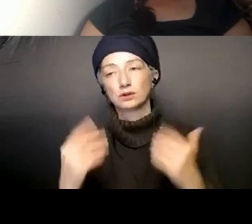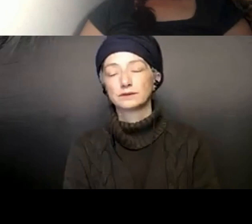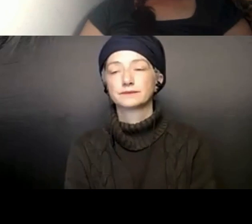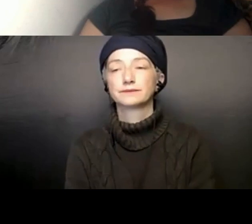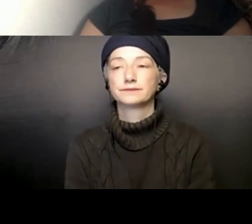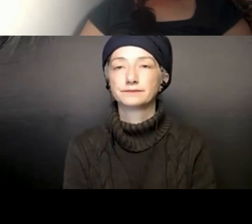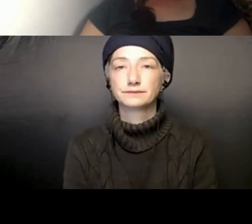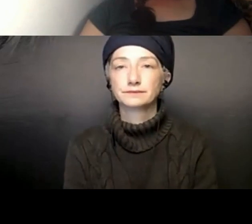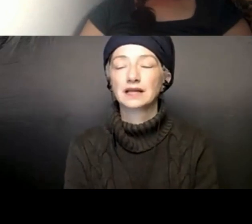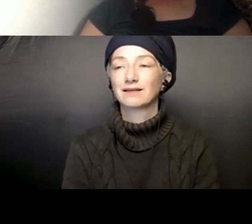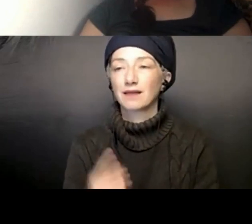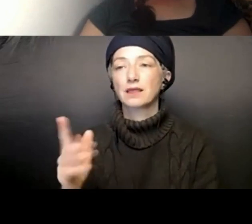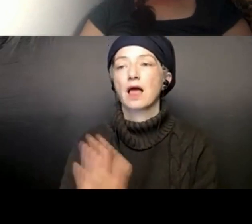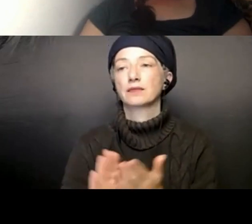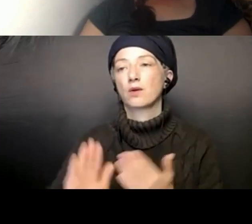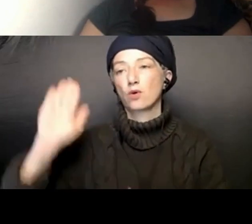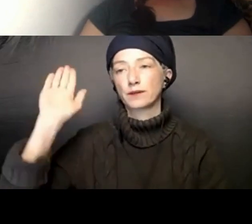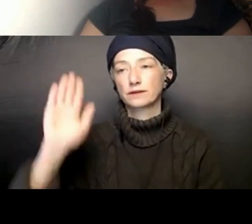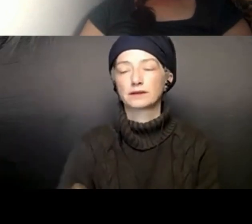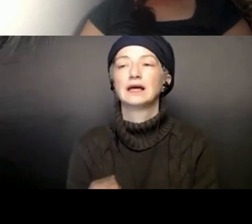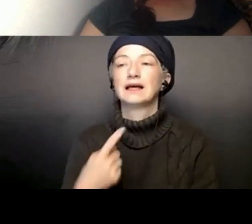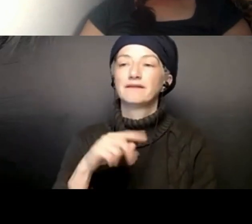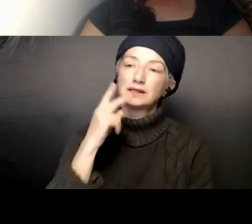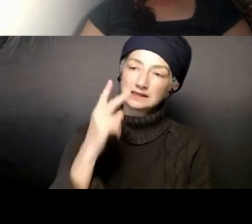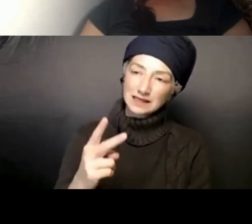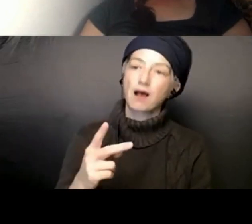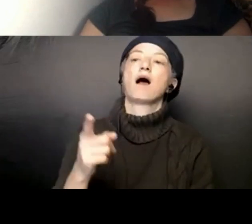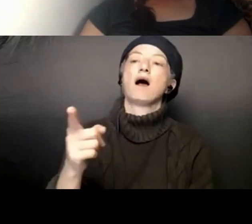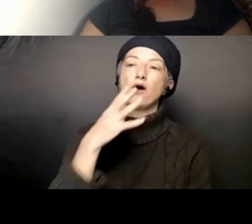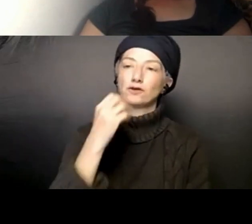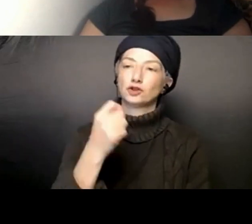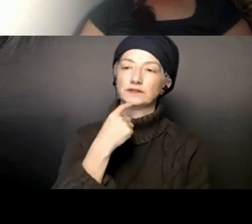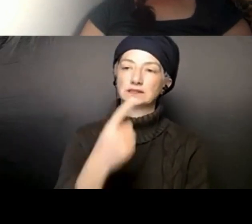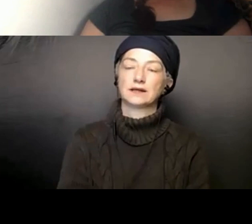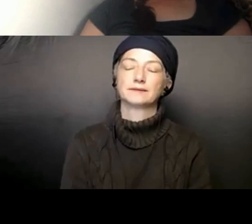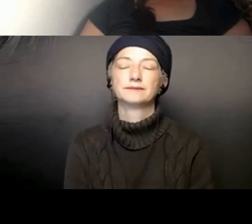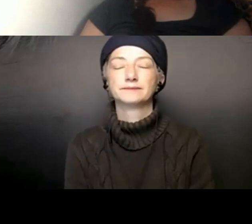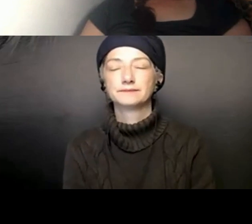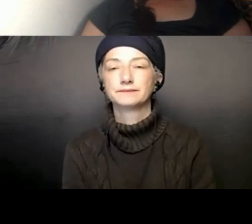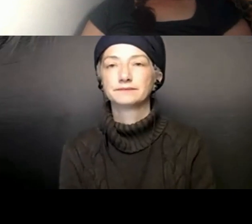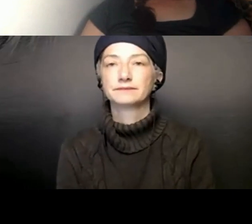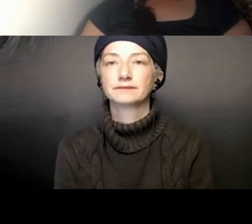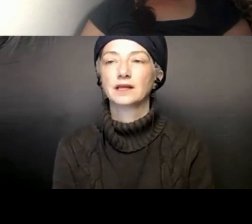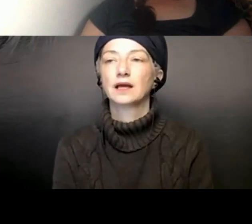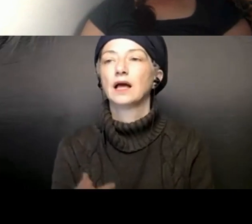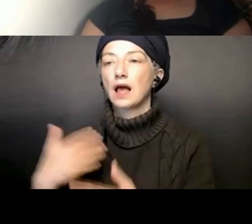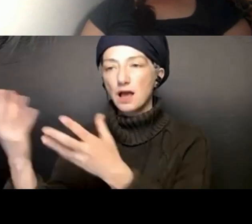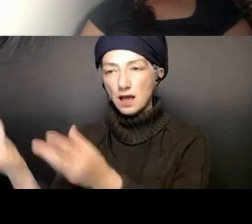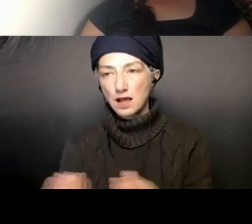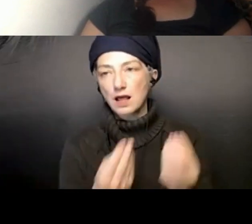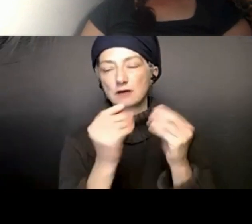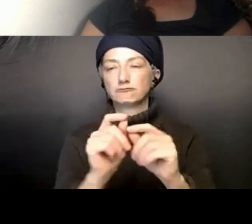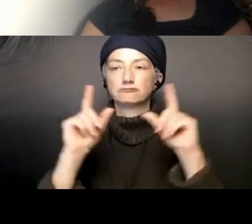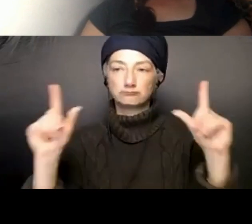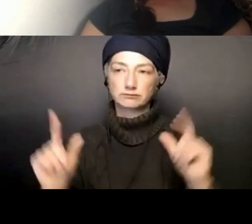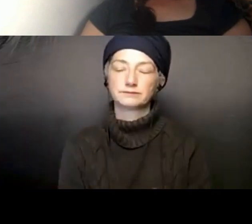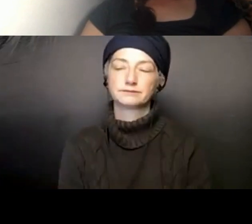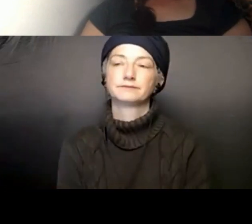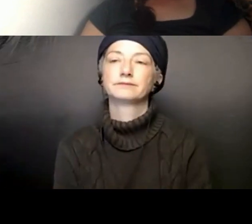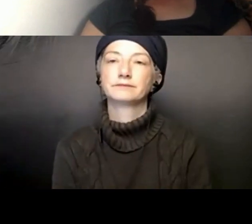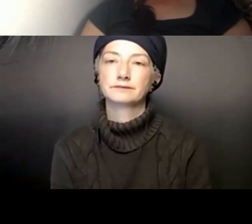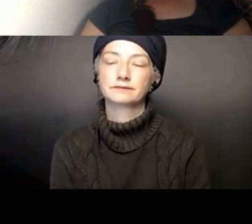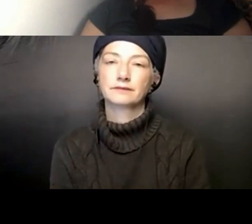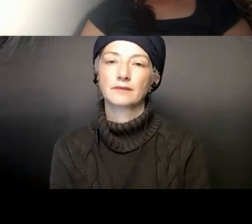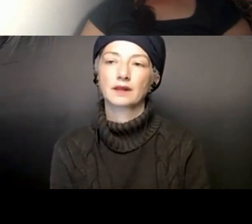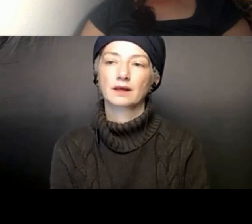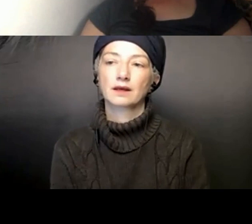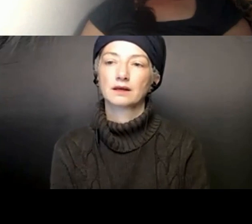And this will all lead to raising your hands and we will then let you enter the discussion via audio and video.